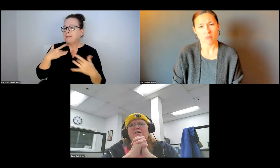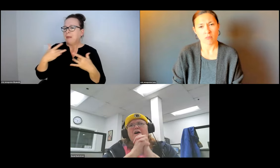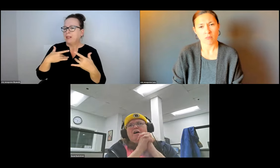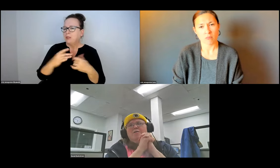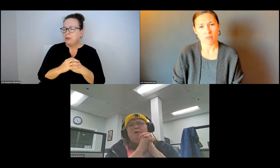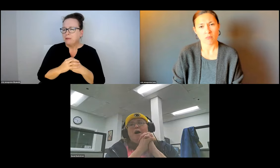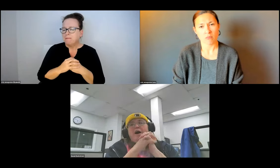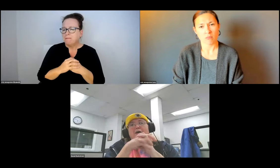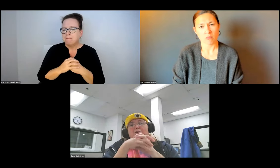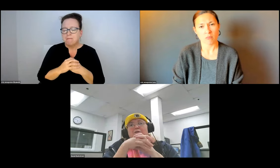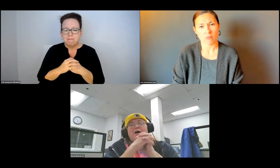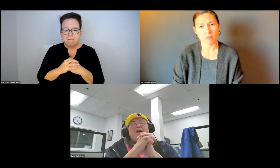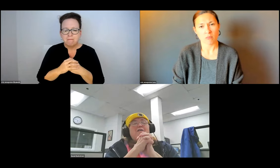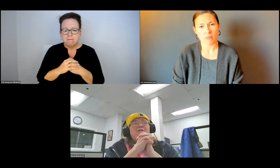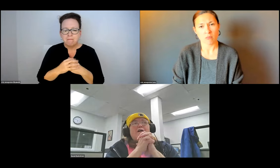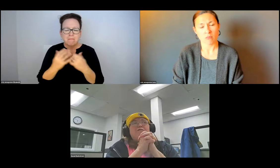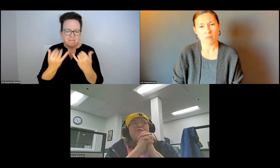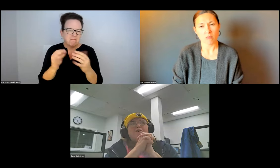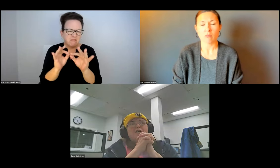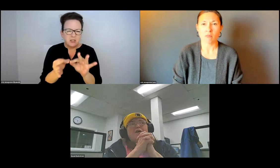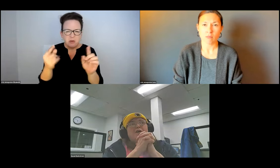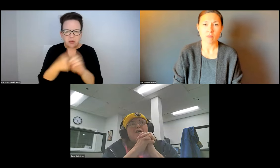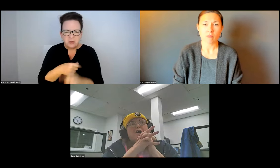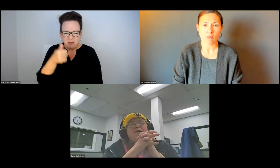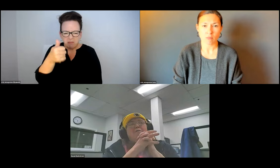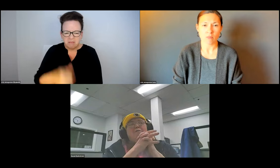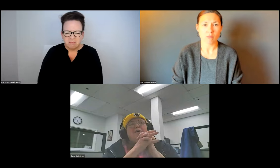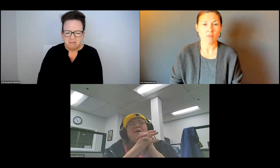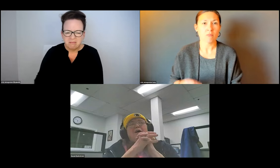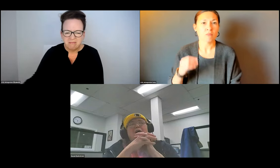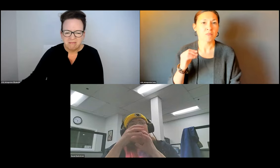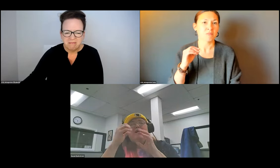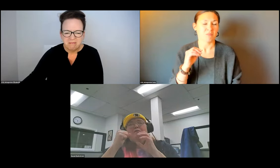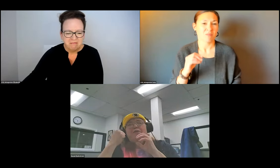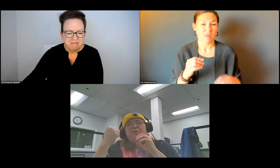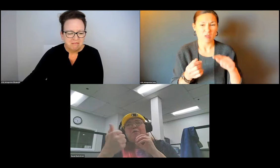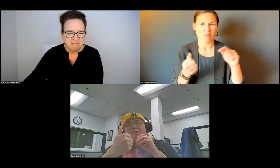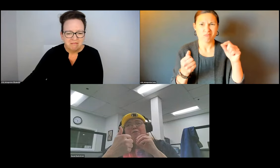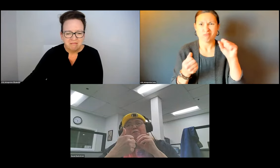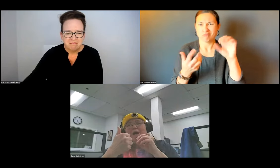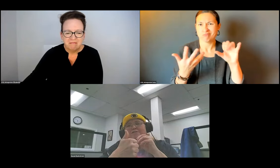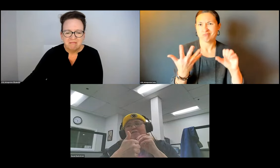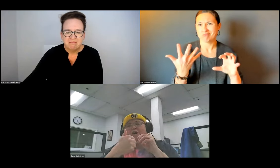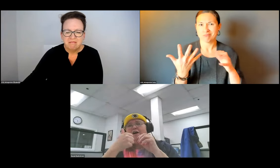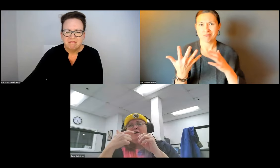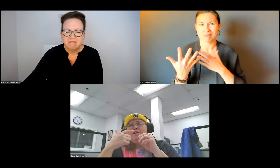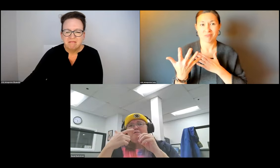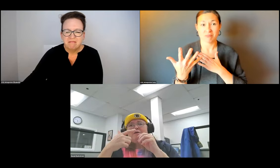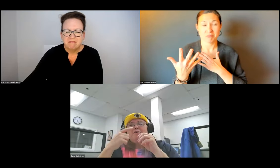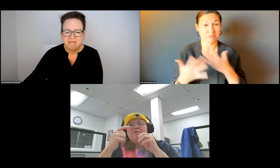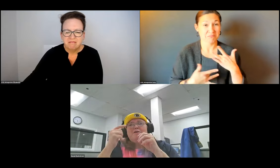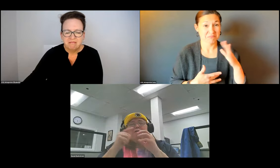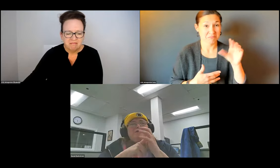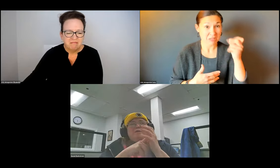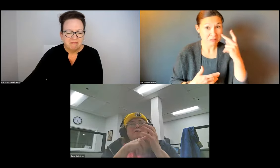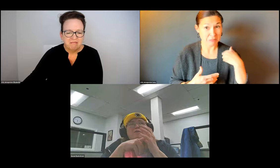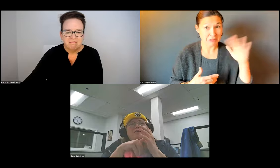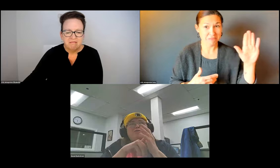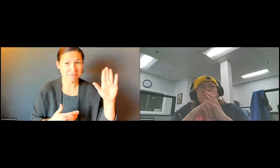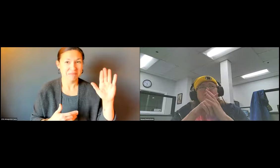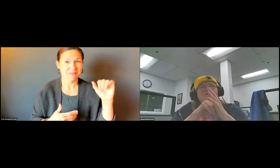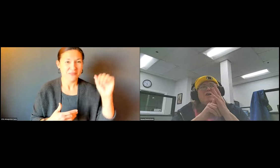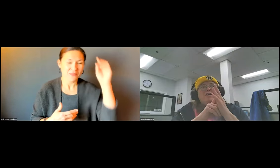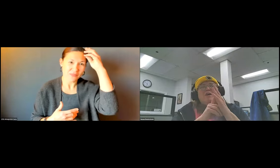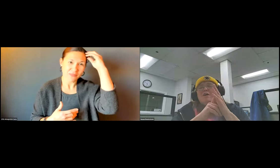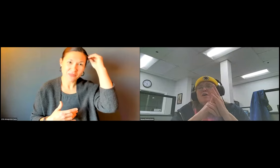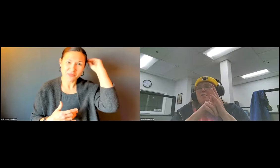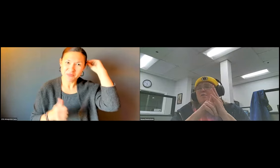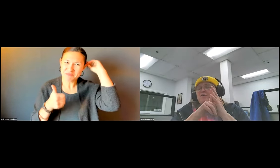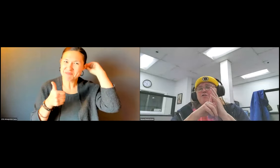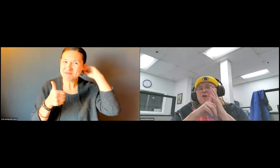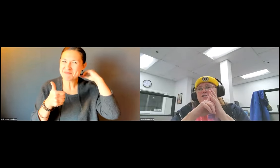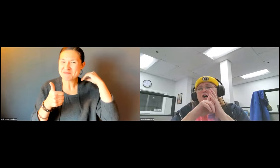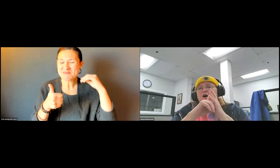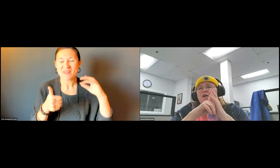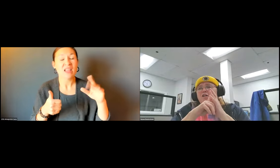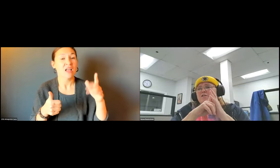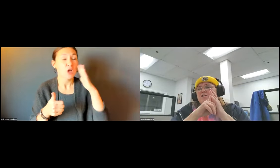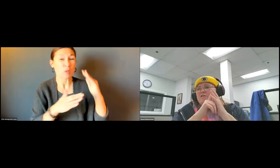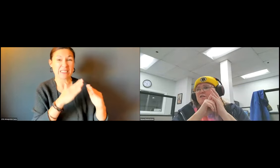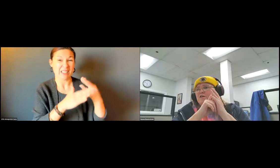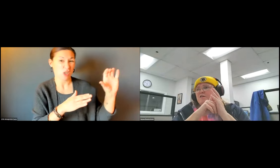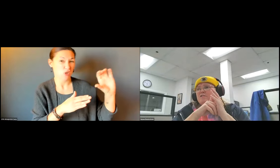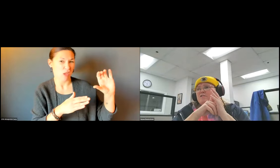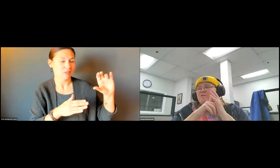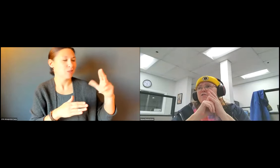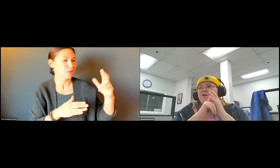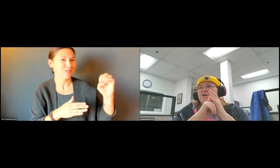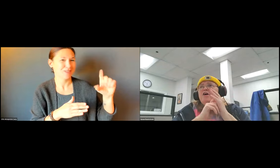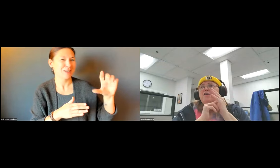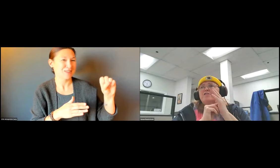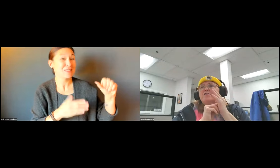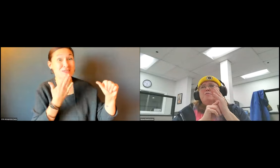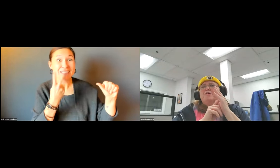THESE ARE MY CONCERNS.